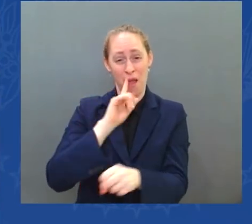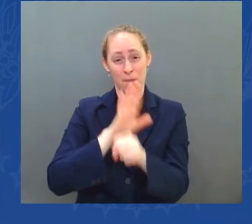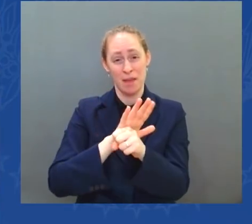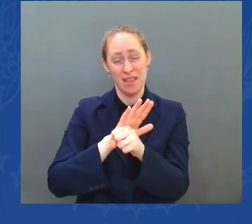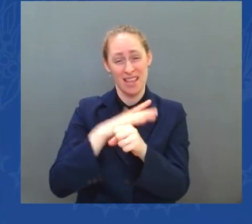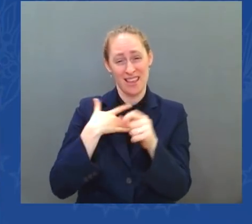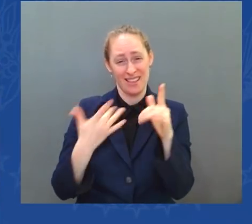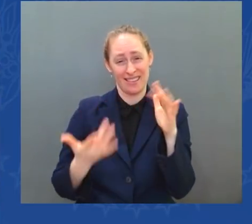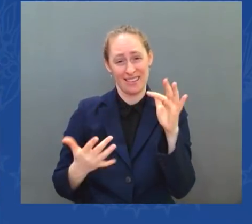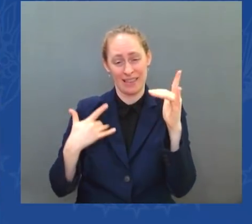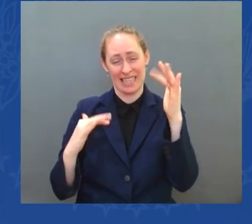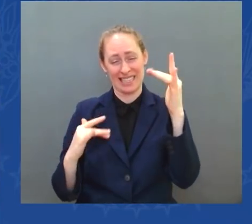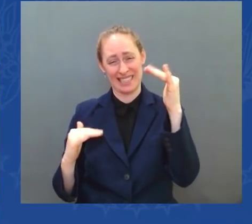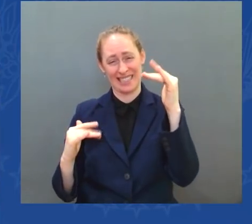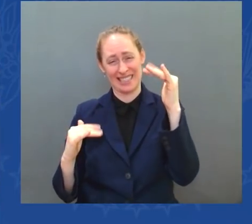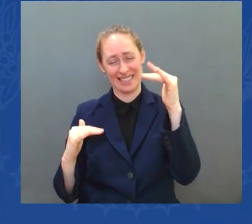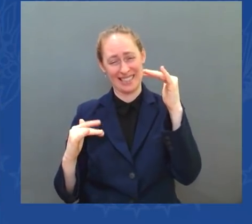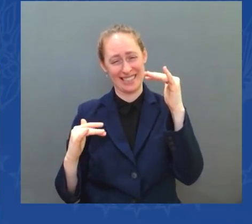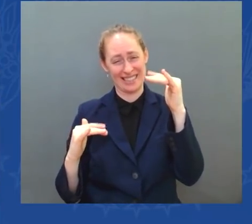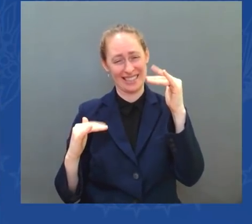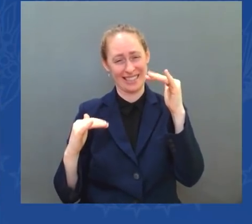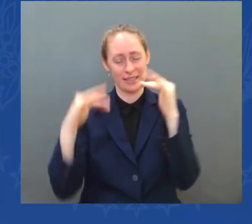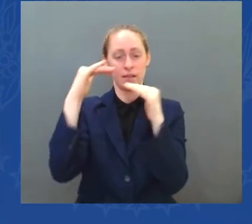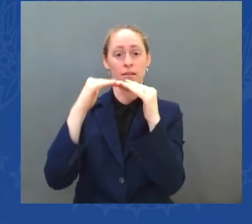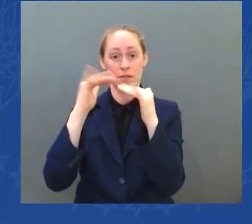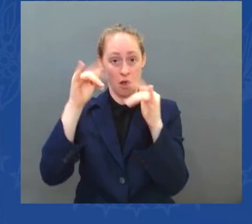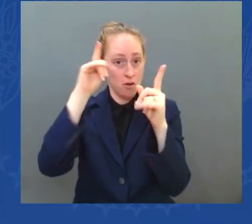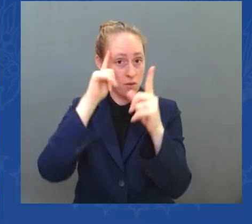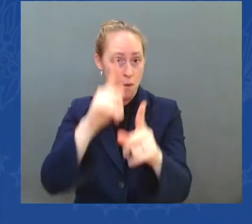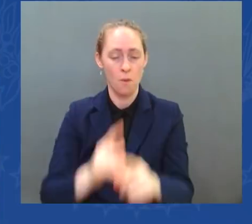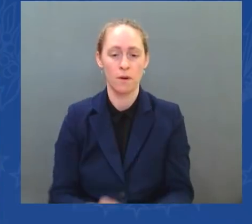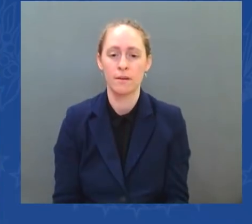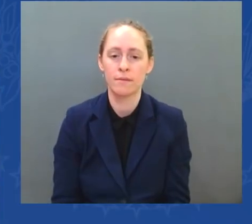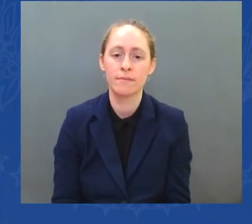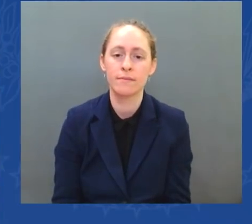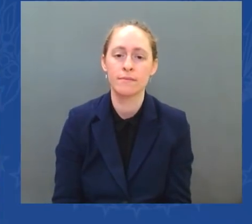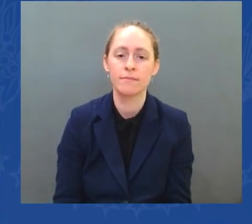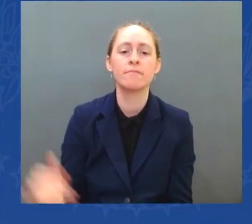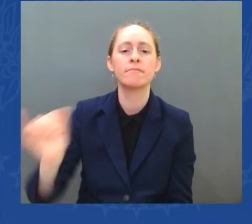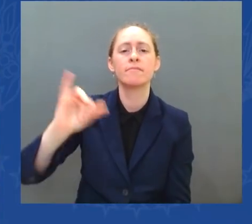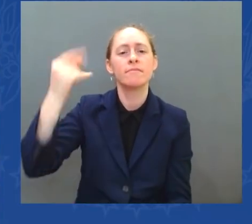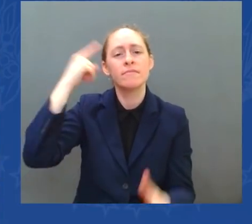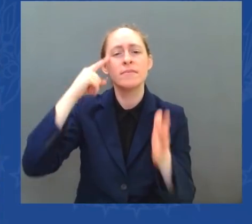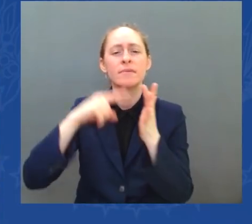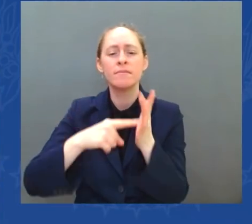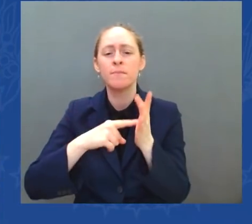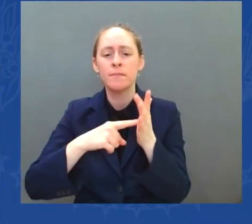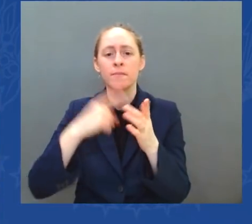Things like getting pollution out of low income neighborhoods. You notice they're always the last to ever be touched.